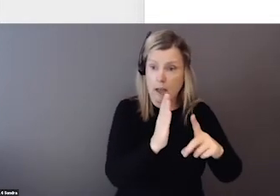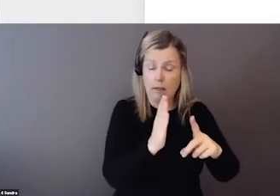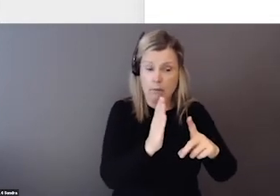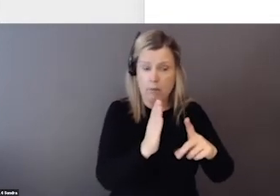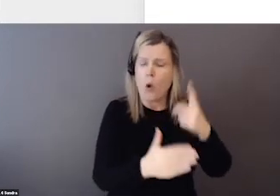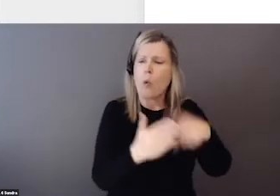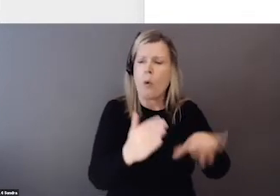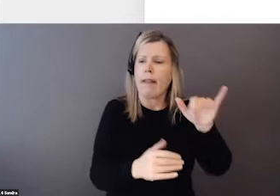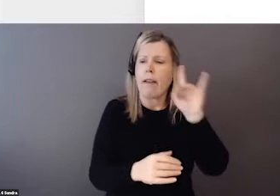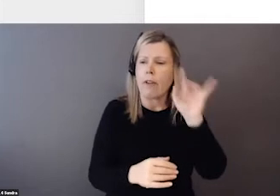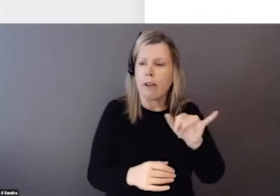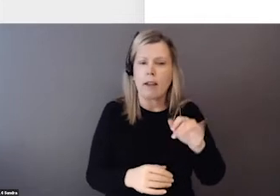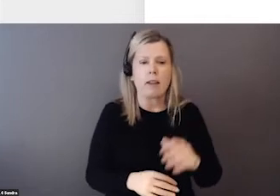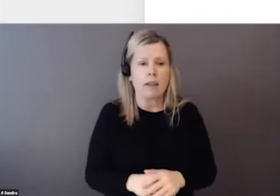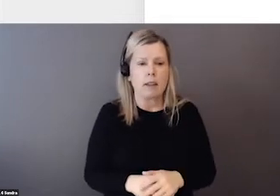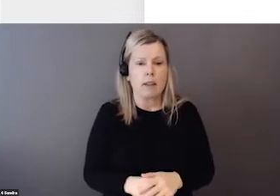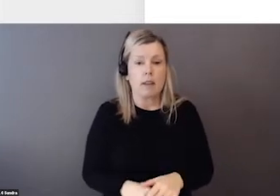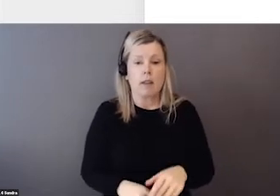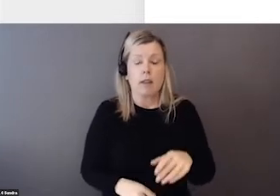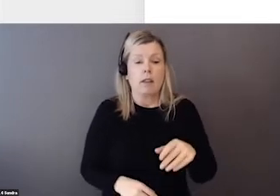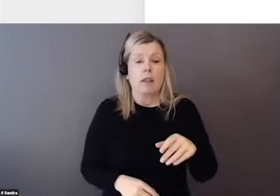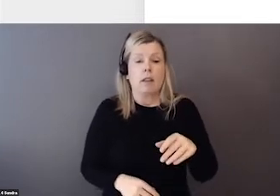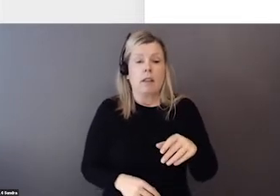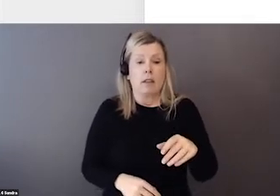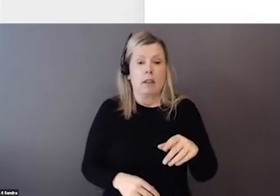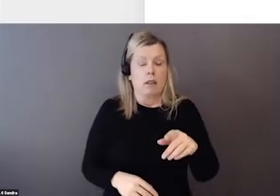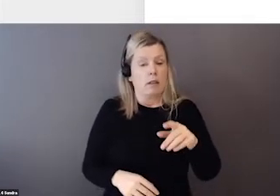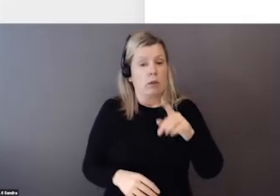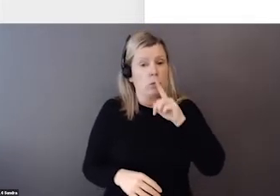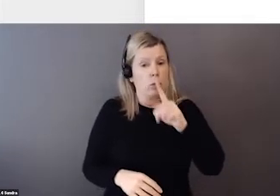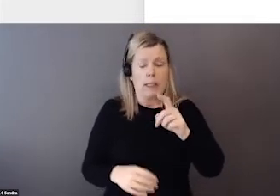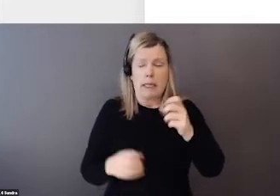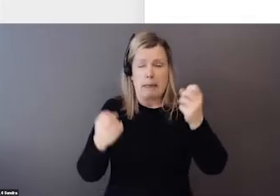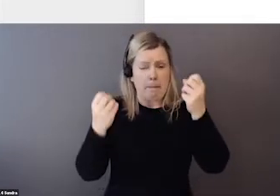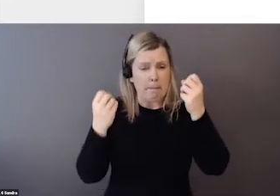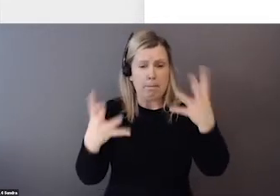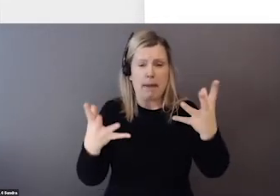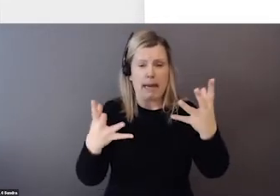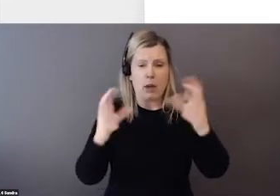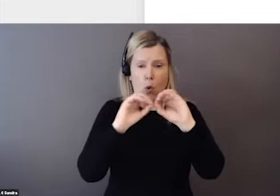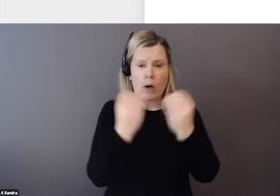This is all going to be part of a larger accessibility and employment research ecosystem that's really brought together by the collaborators